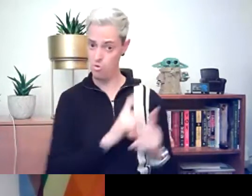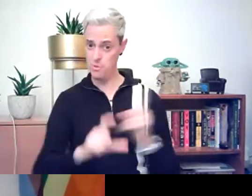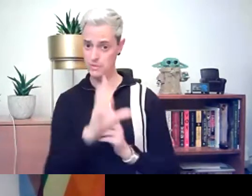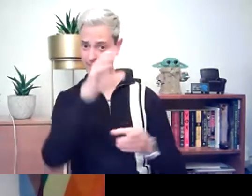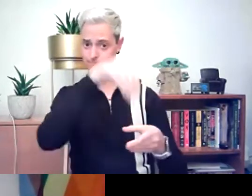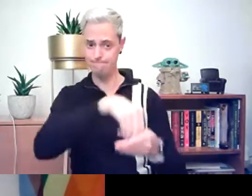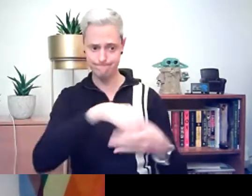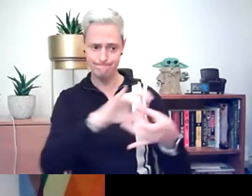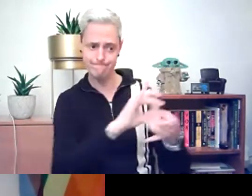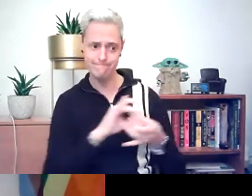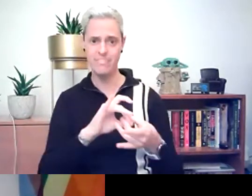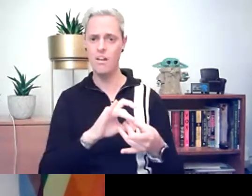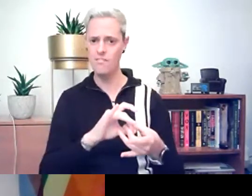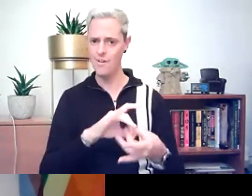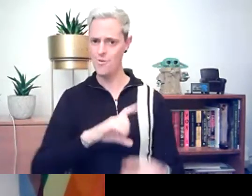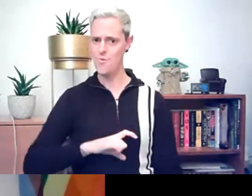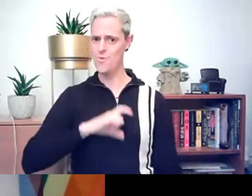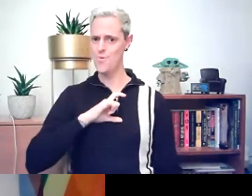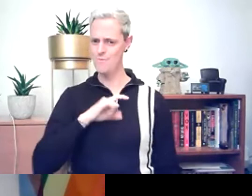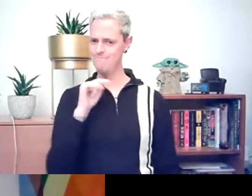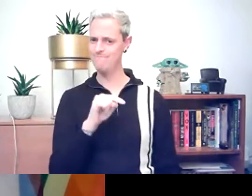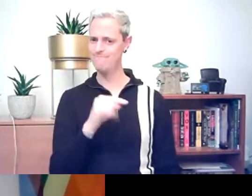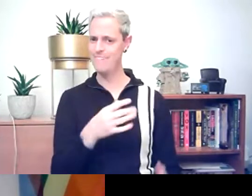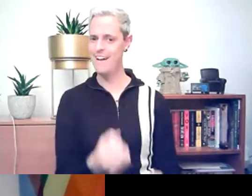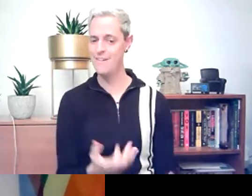in journals that people just can't see. 18:18:43 So, you know, what's the point in